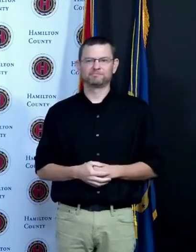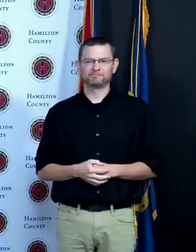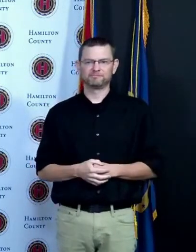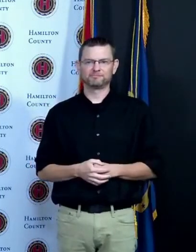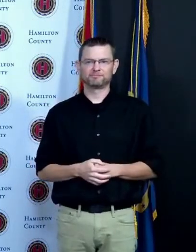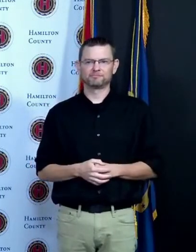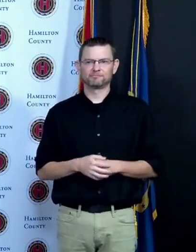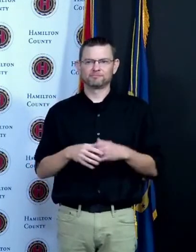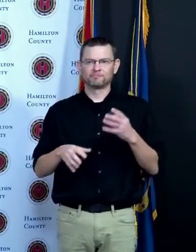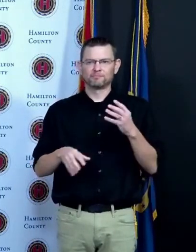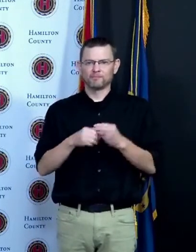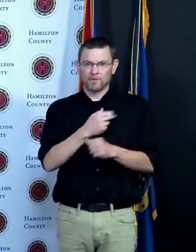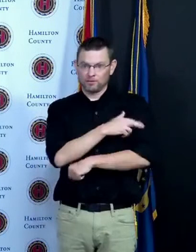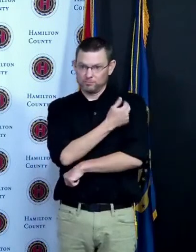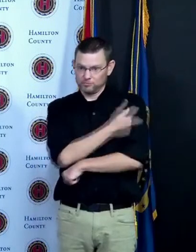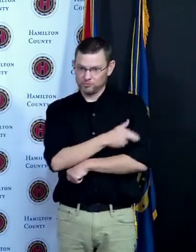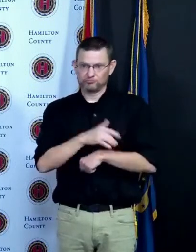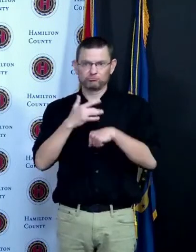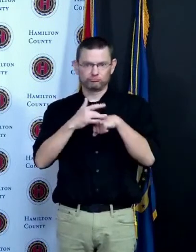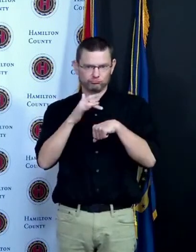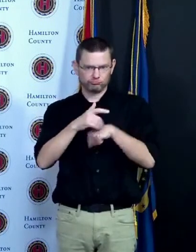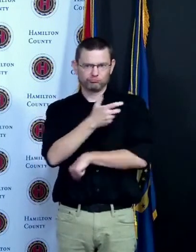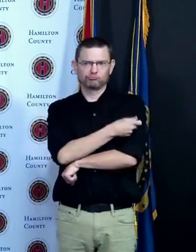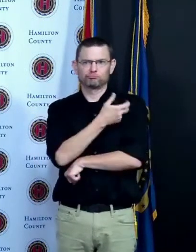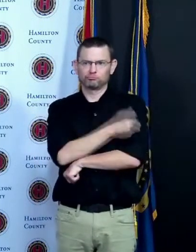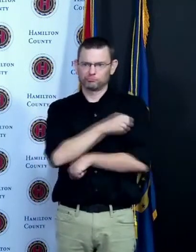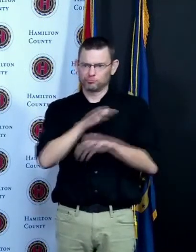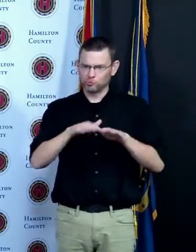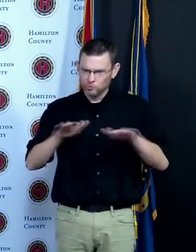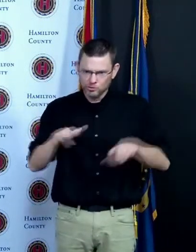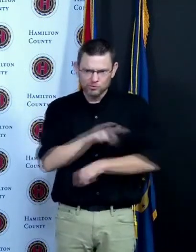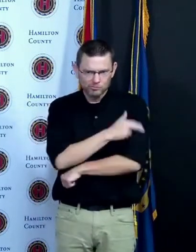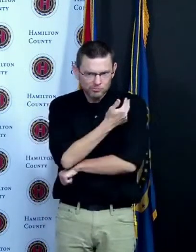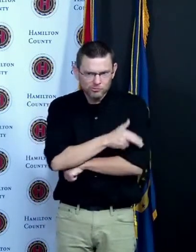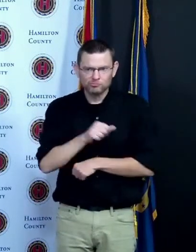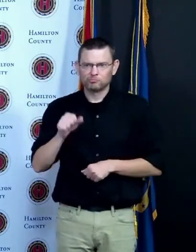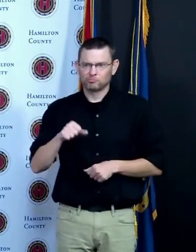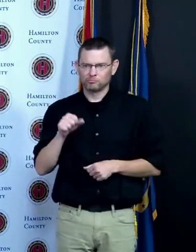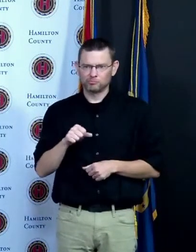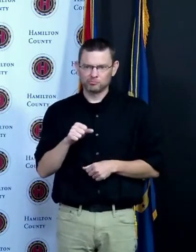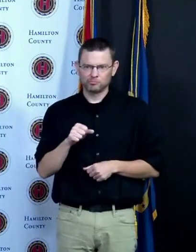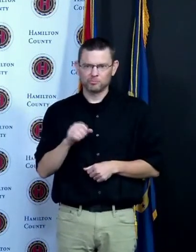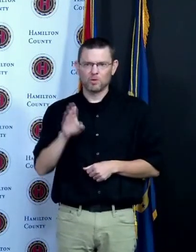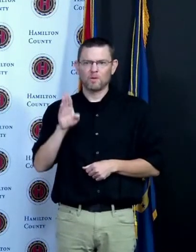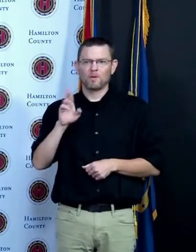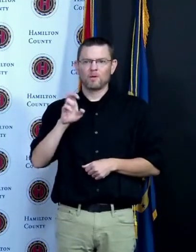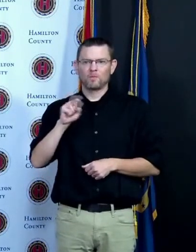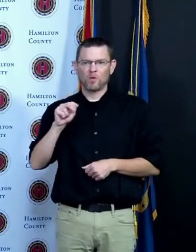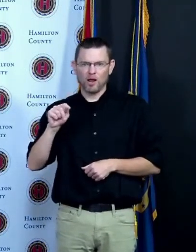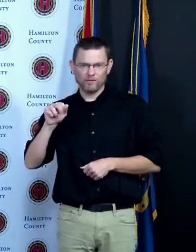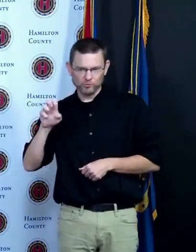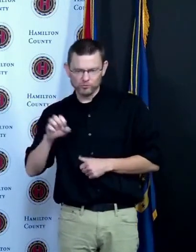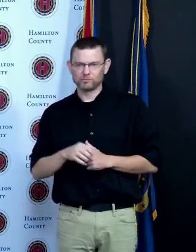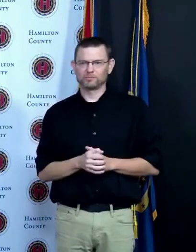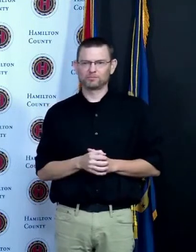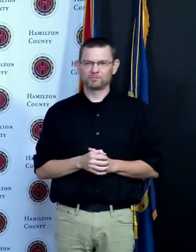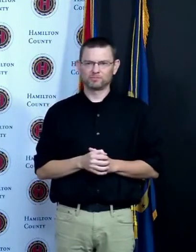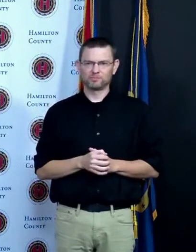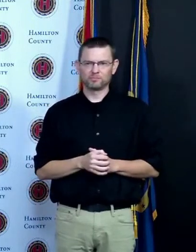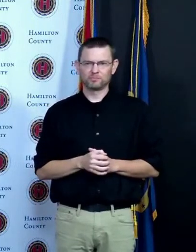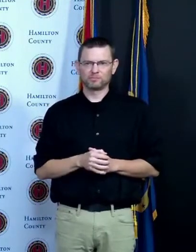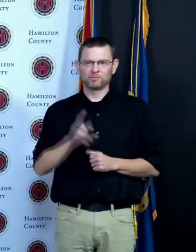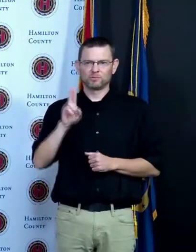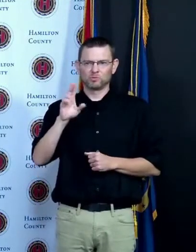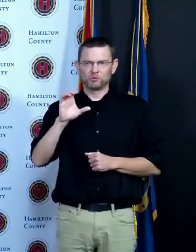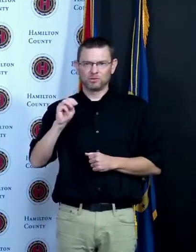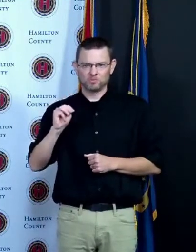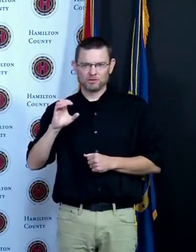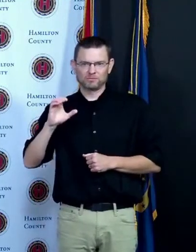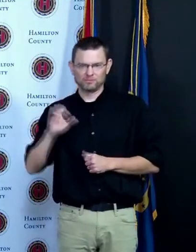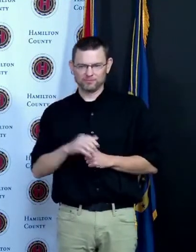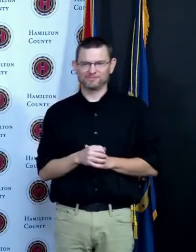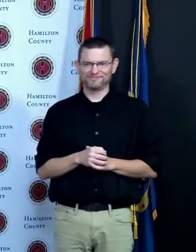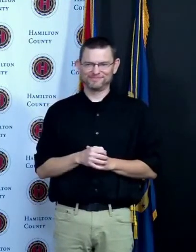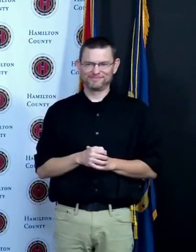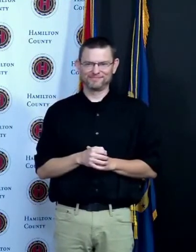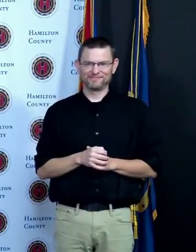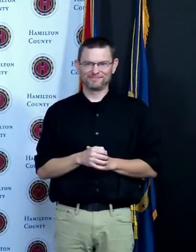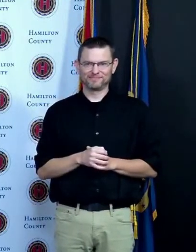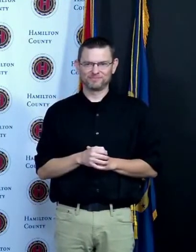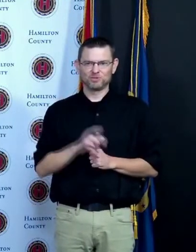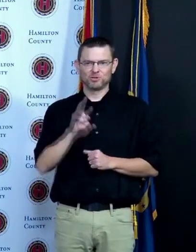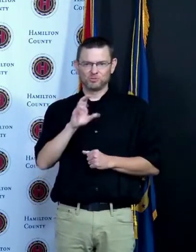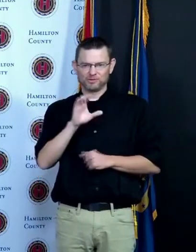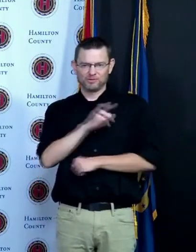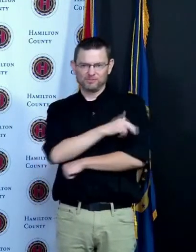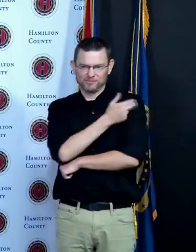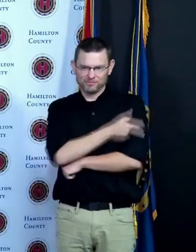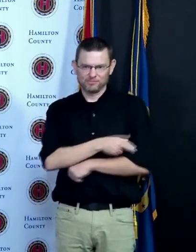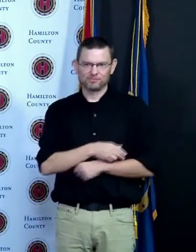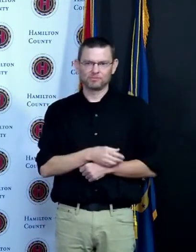to that we've got children's hospital up on Burnett UCMC in Clifton Christ Hospital the